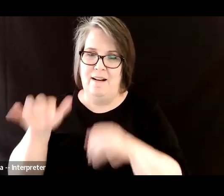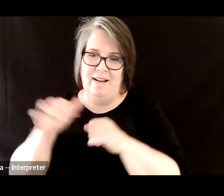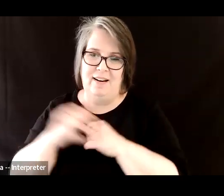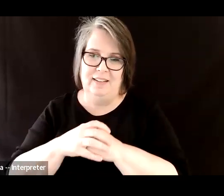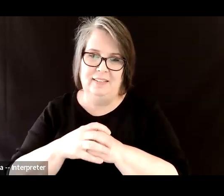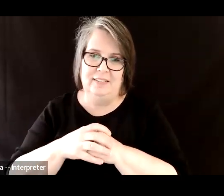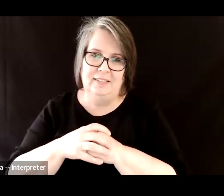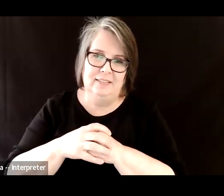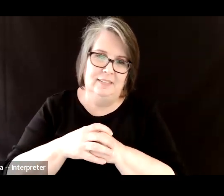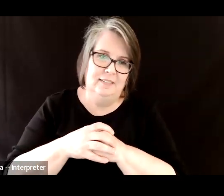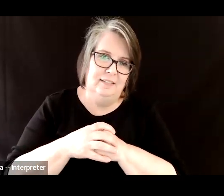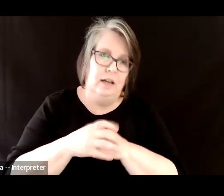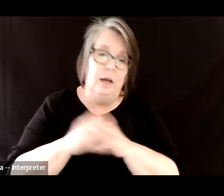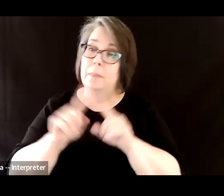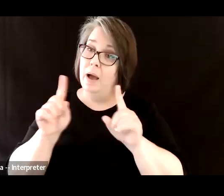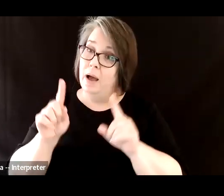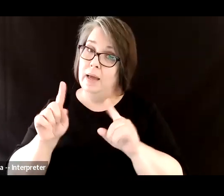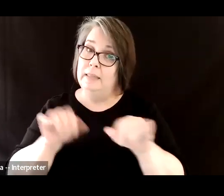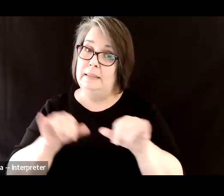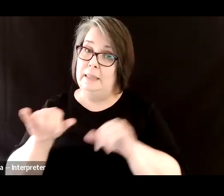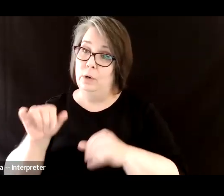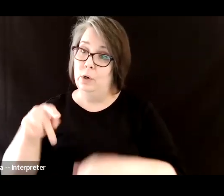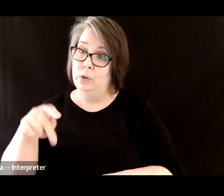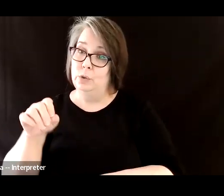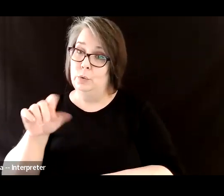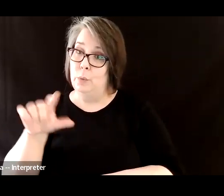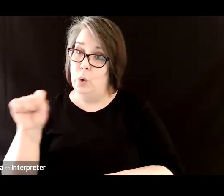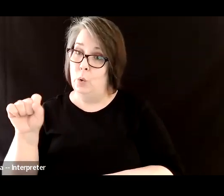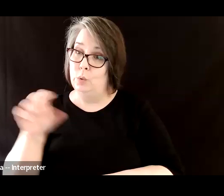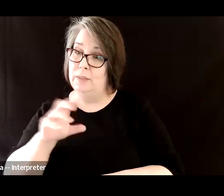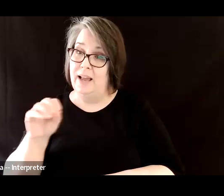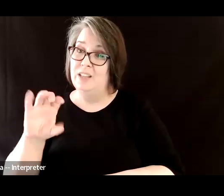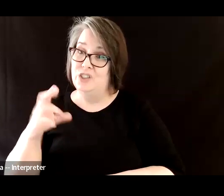That very similar to the polls and chat in our way, it is